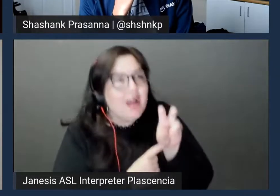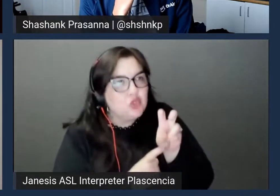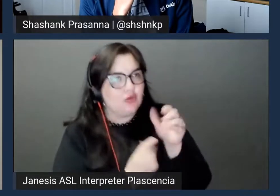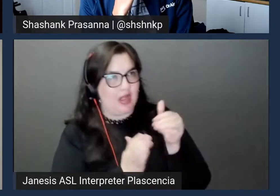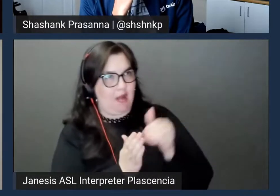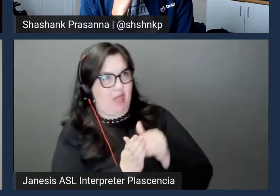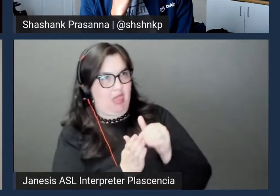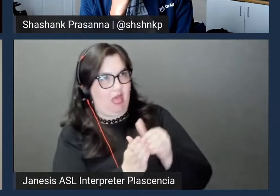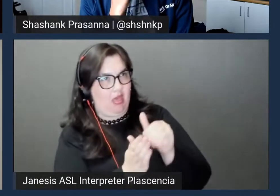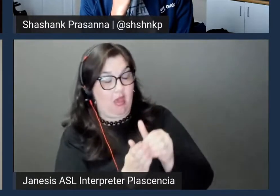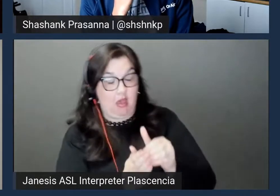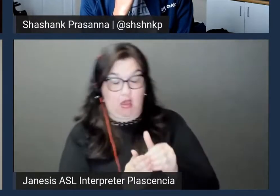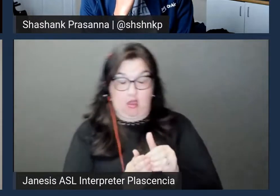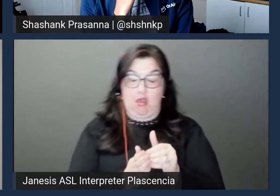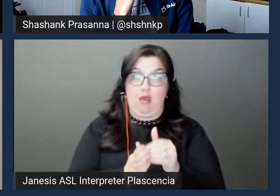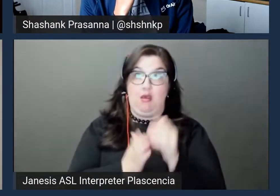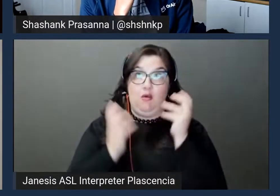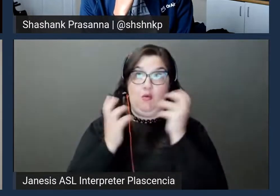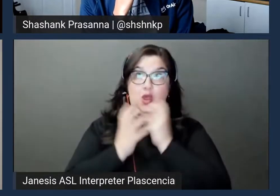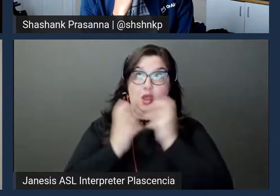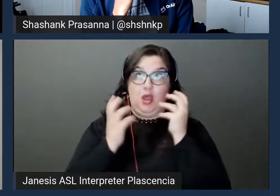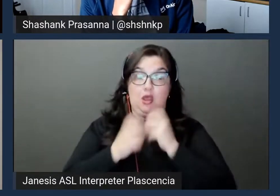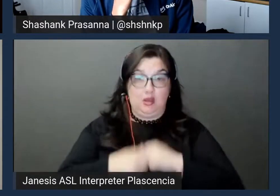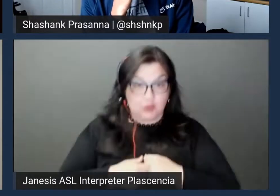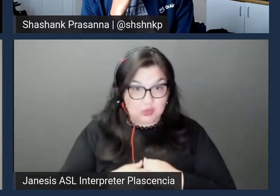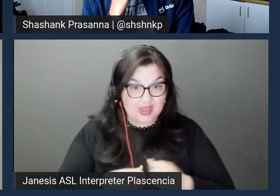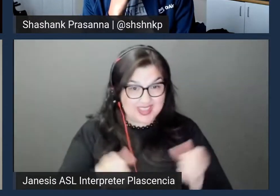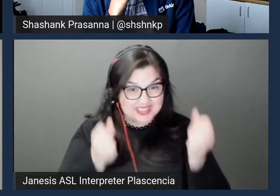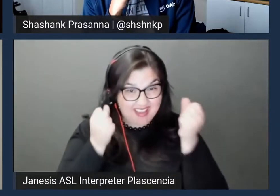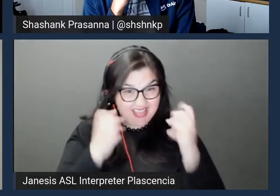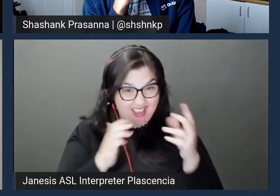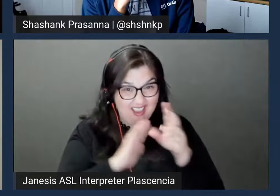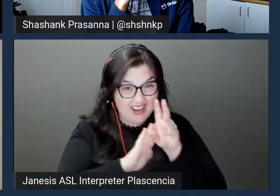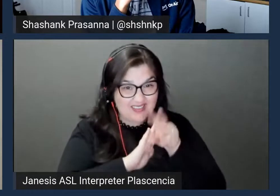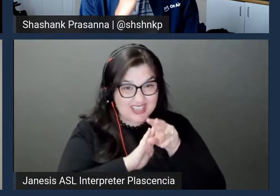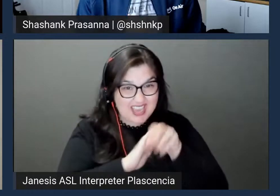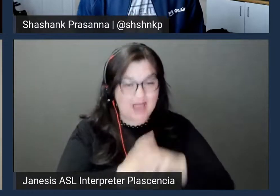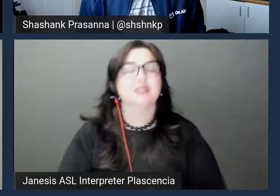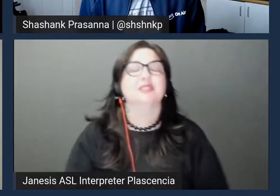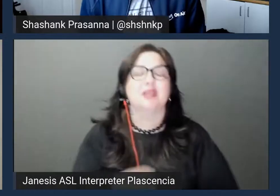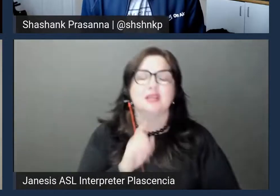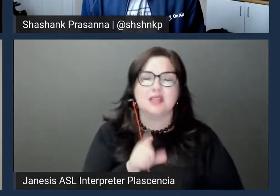Wow, that's a lot of cameras. So Imran, actually for some of us who